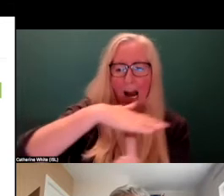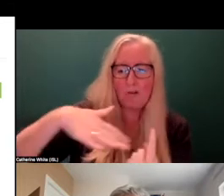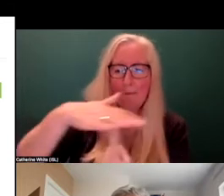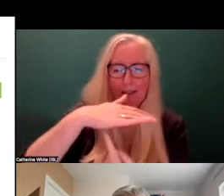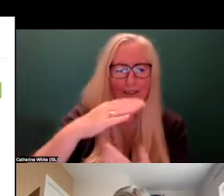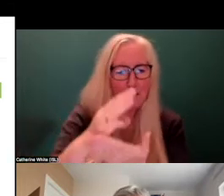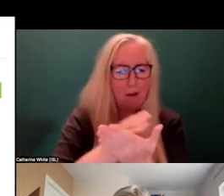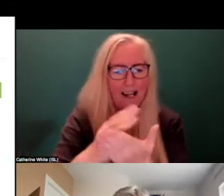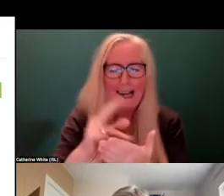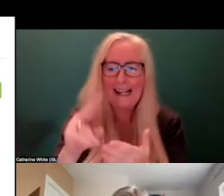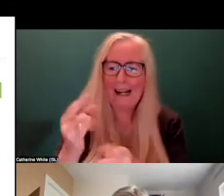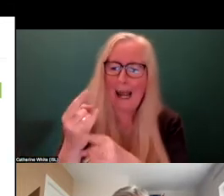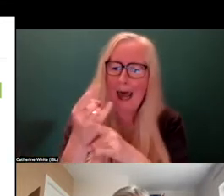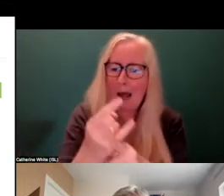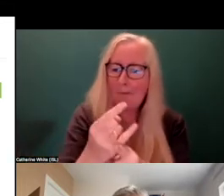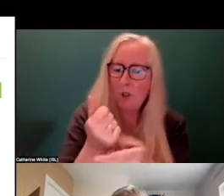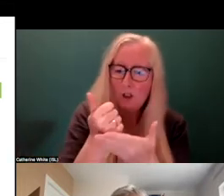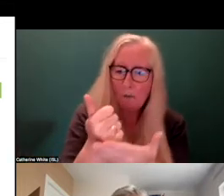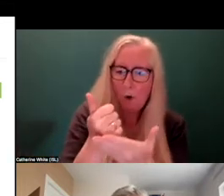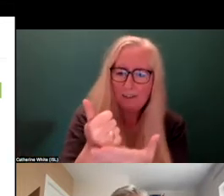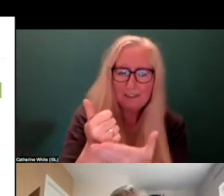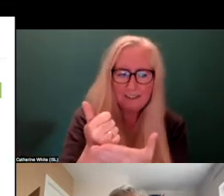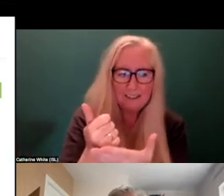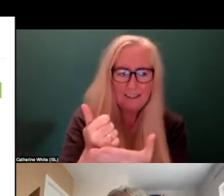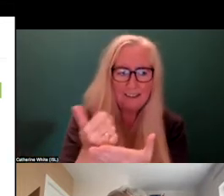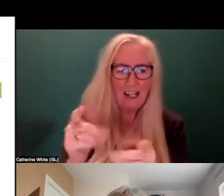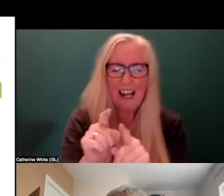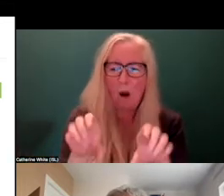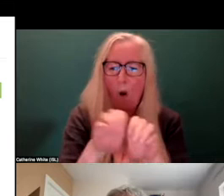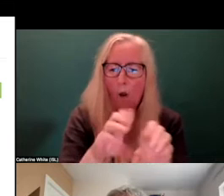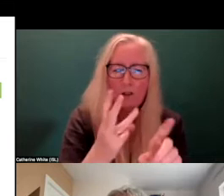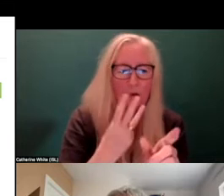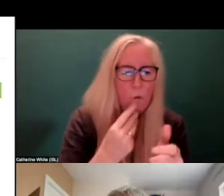environmental aspects that can help support us, you know, being close to